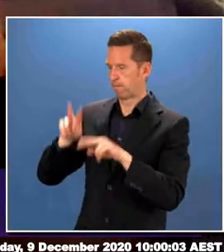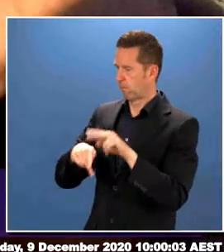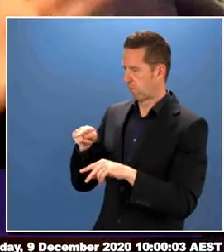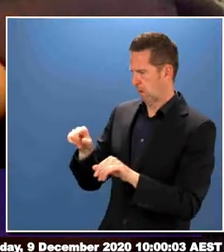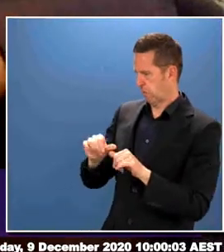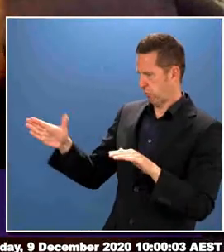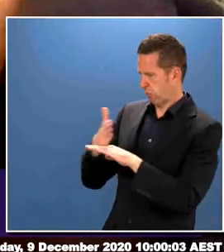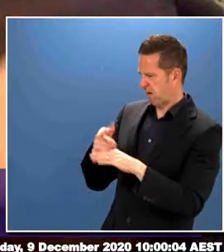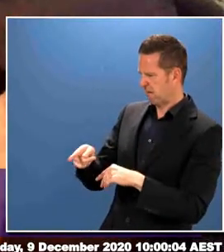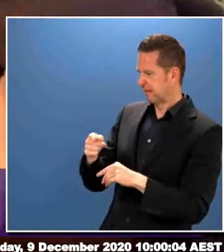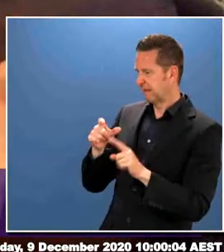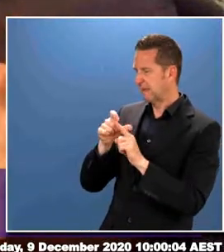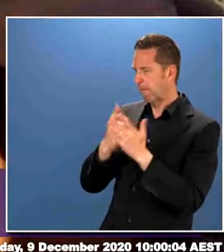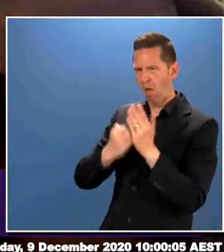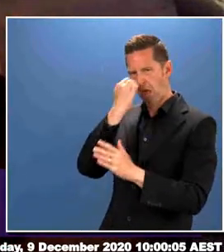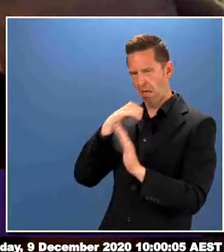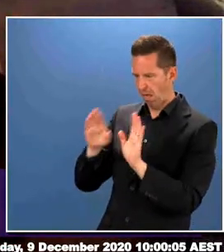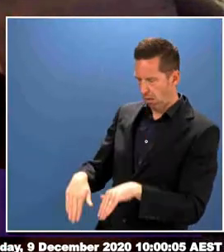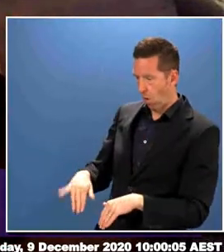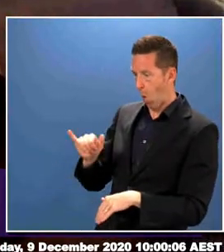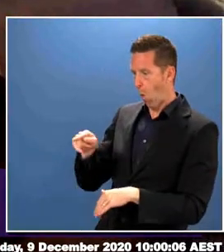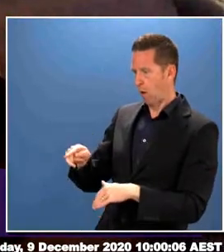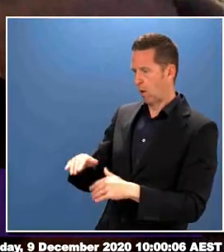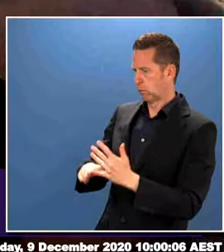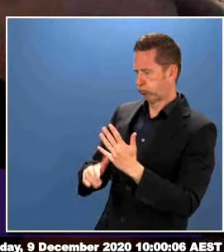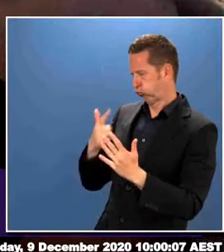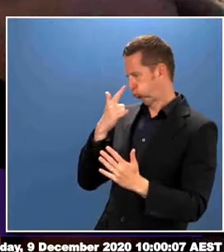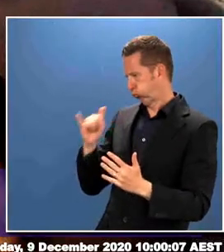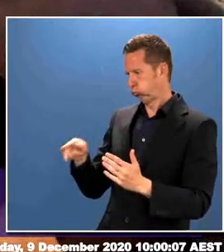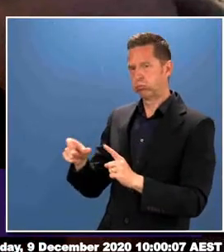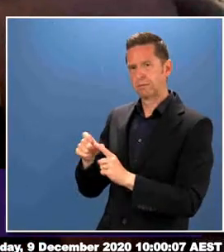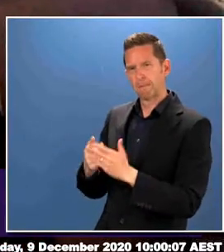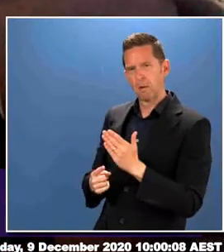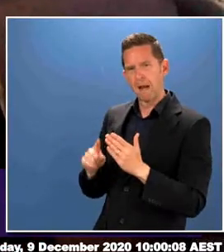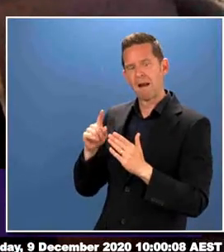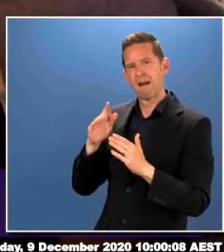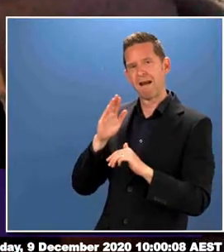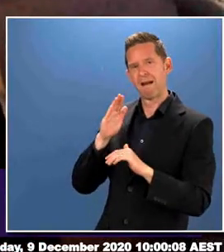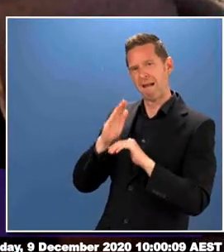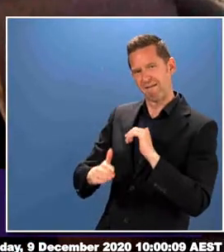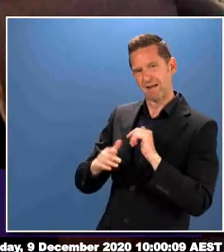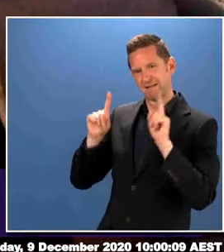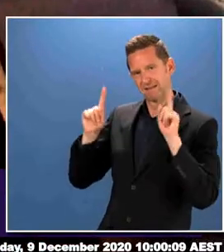there is nothing in the middle and not having the conversation with the young person starting that dialogue.